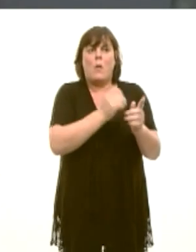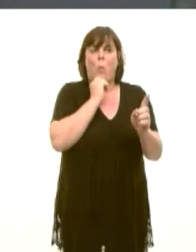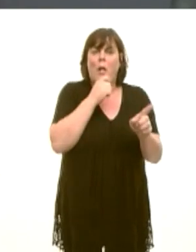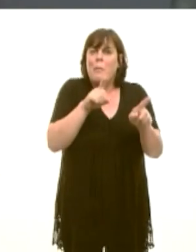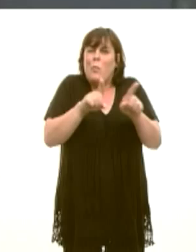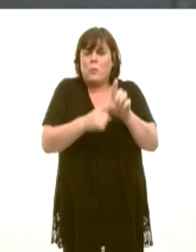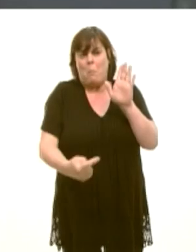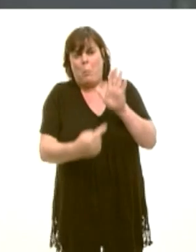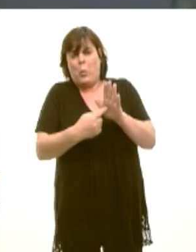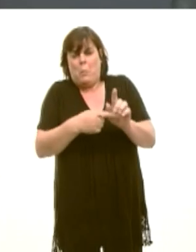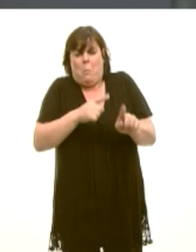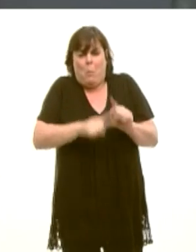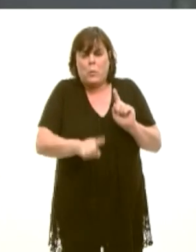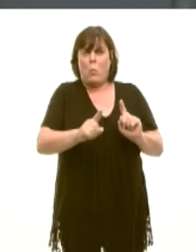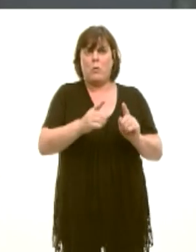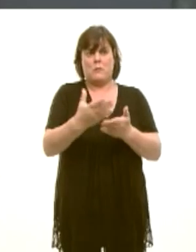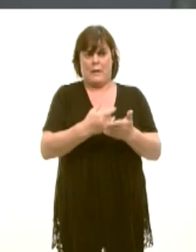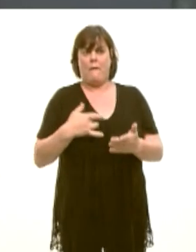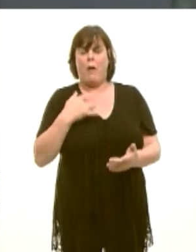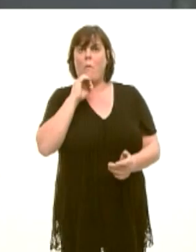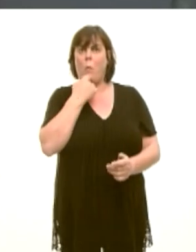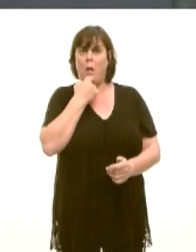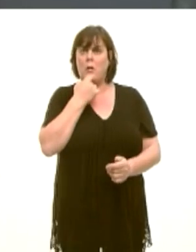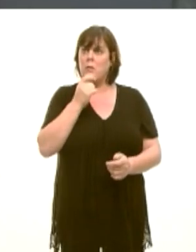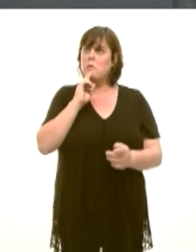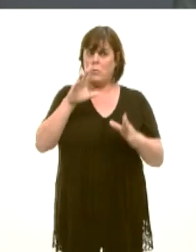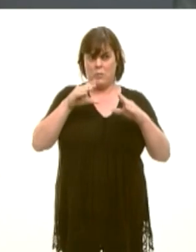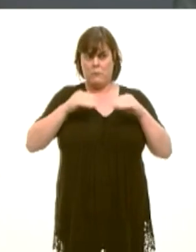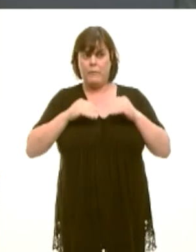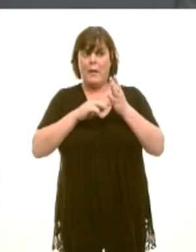lives. So, is it your intention to adopt these recommendations in Wales too?